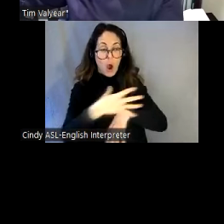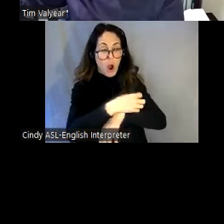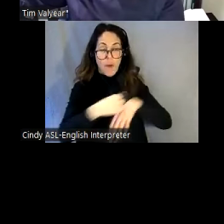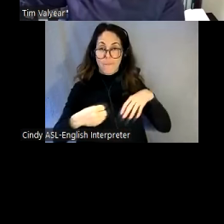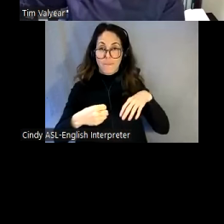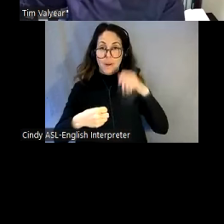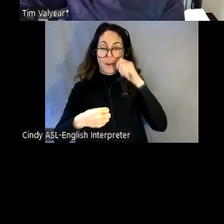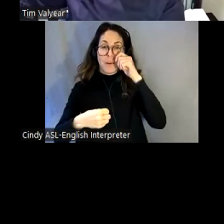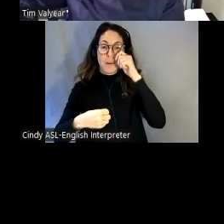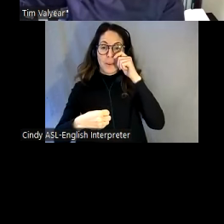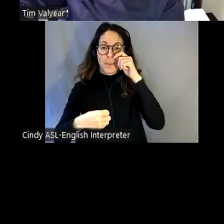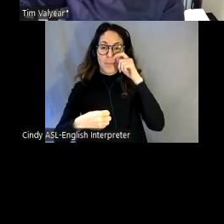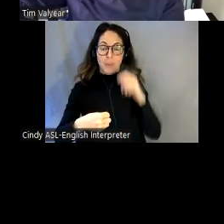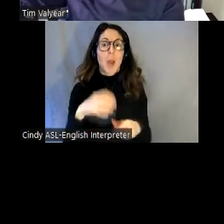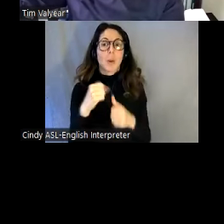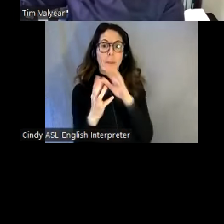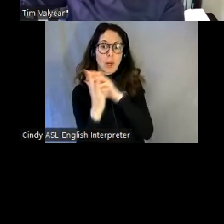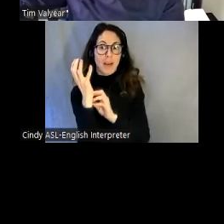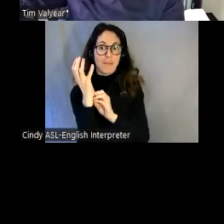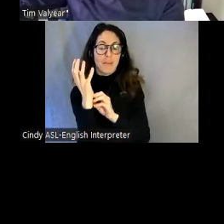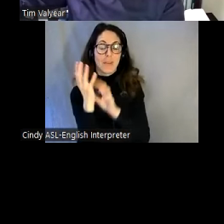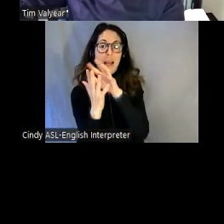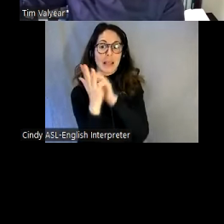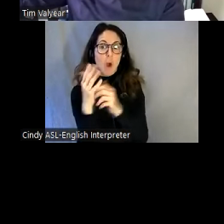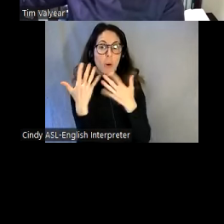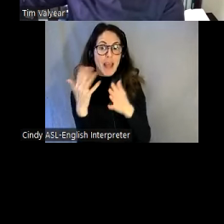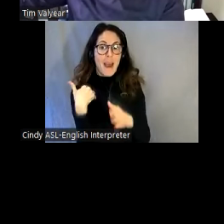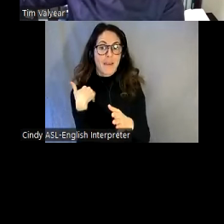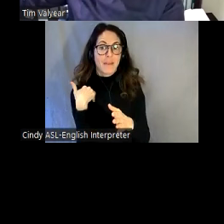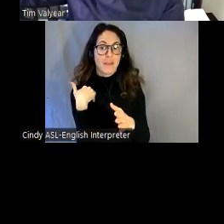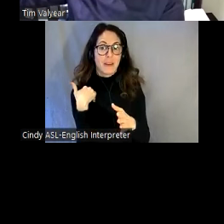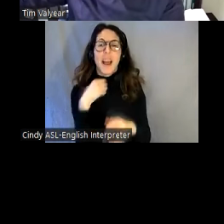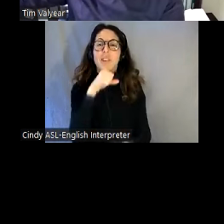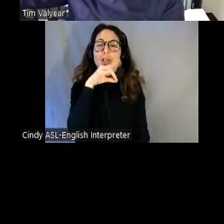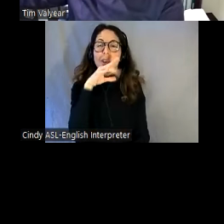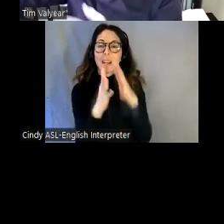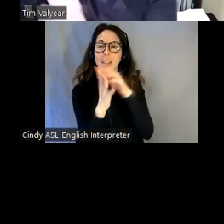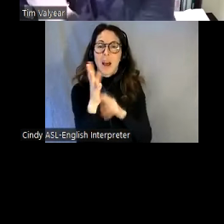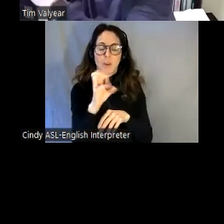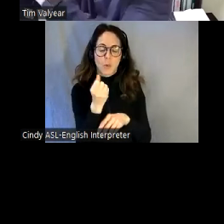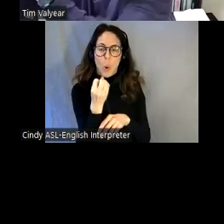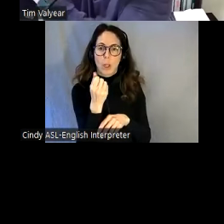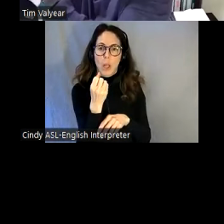over the top of the garbage can. And you're putting it straight off. Once you have pulled the glove straight off,